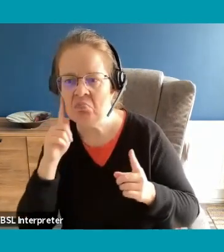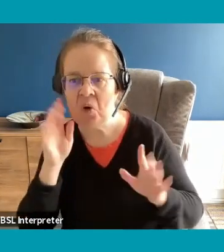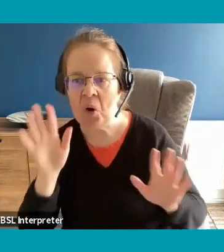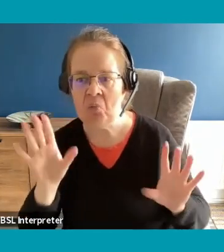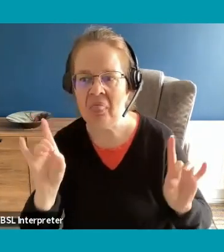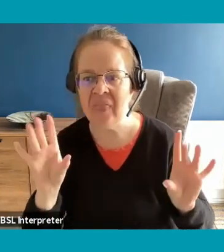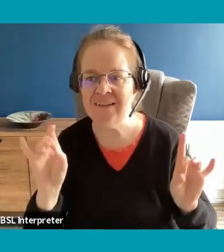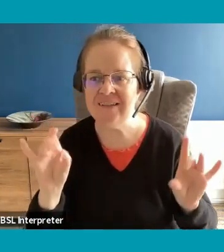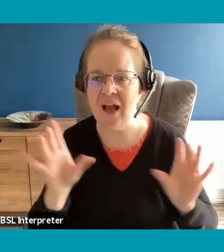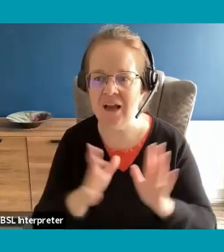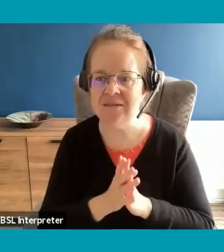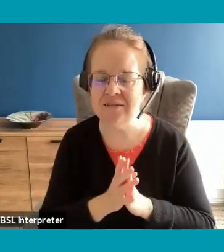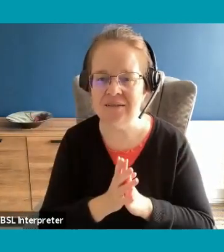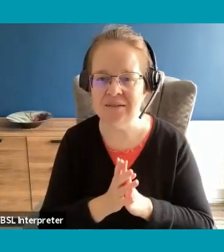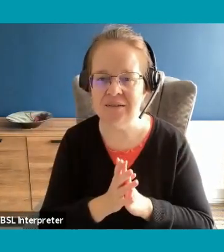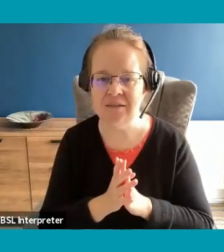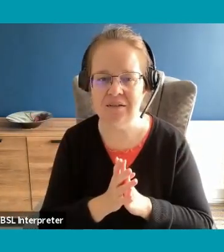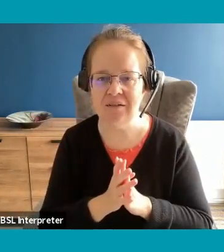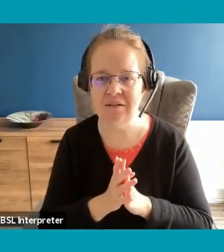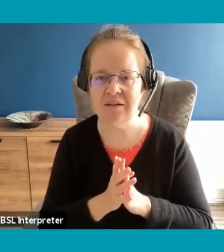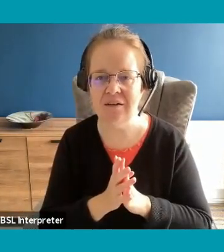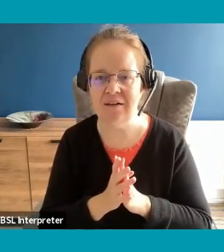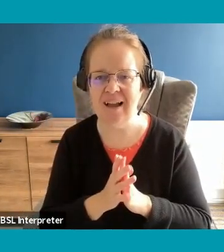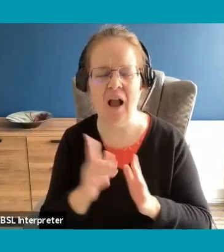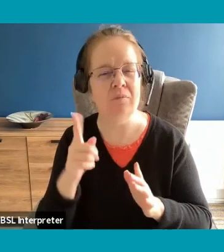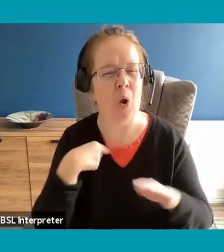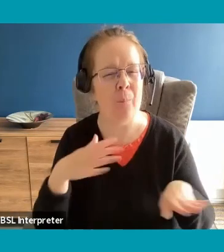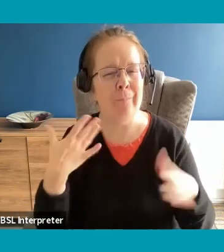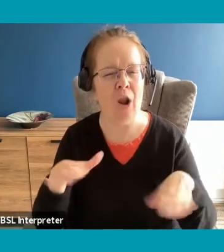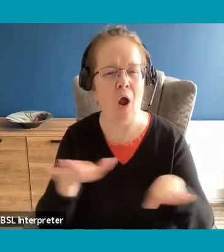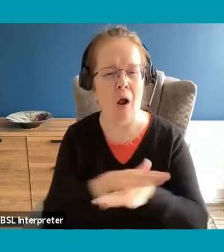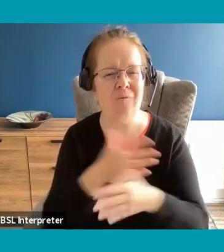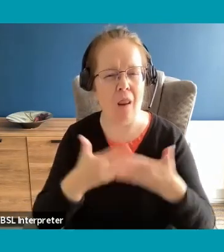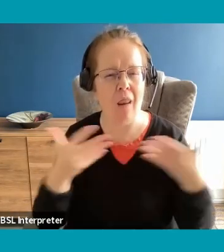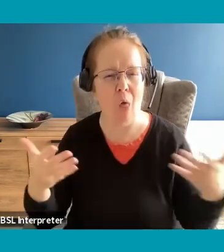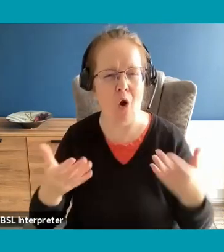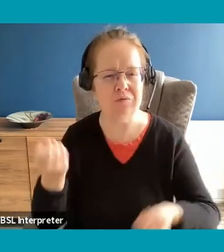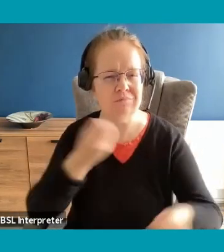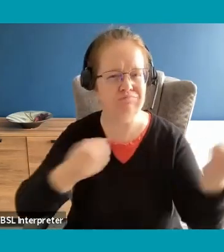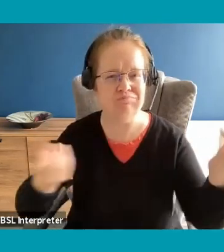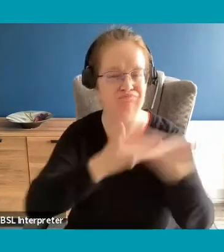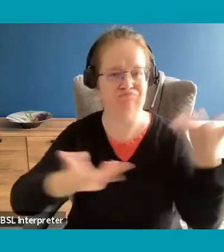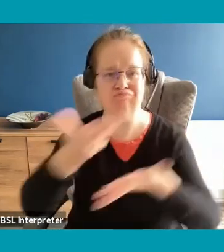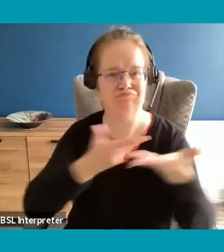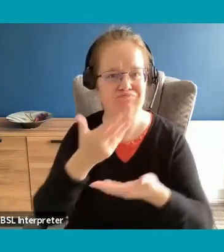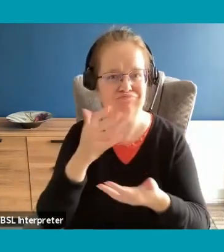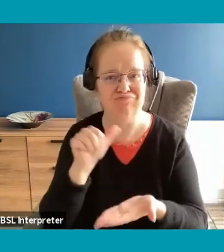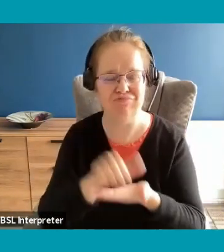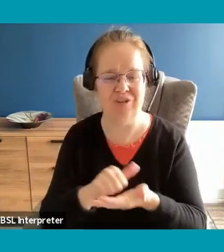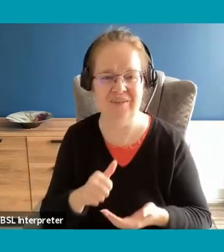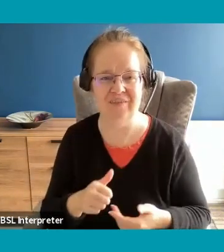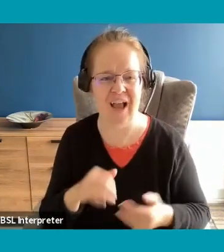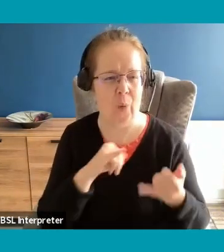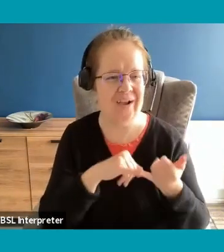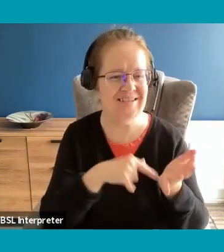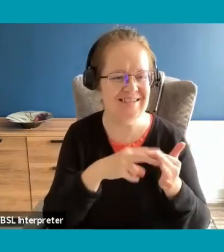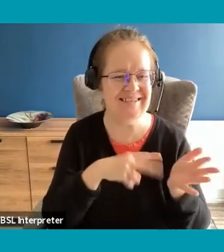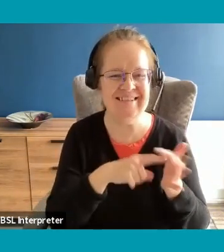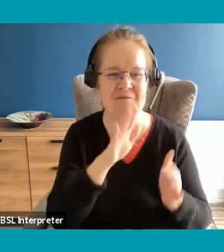but we did cover quite a lot, didn't. because we put Steve, under a bit of pressure earlier and